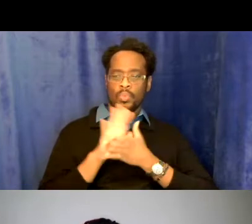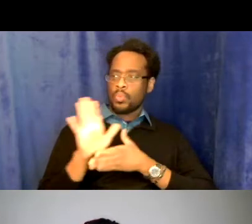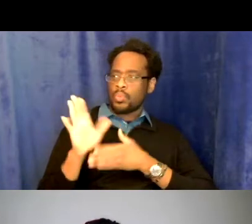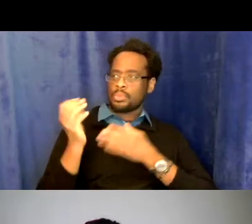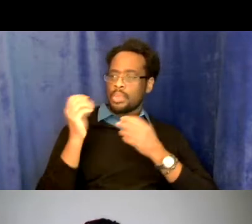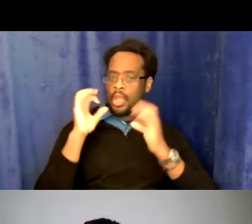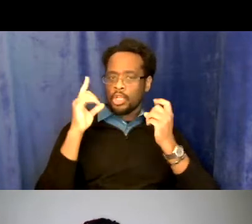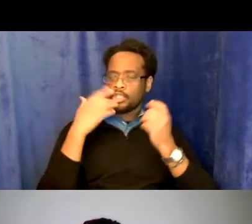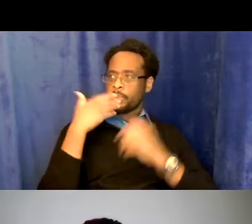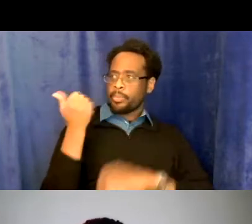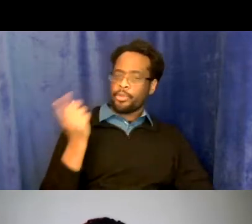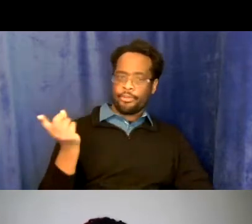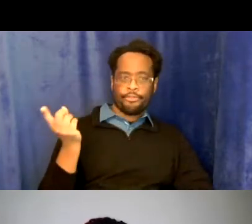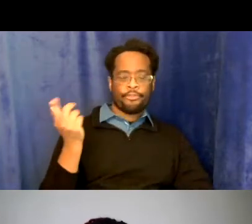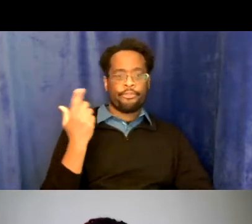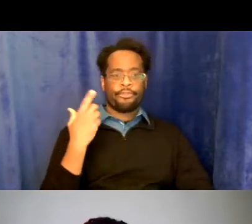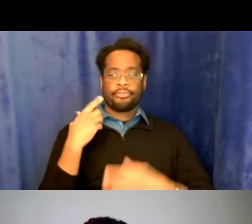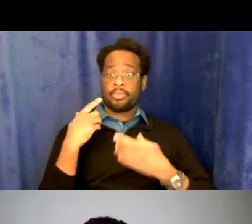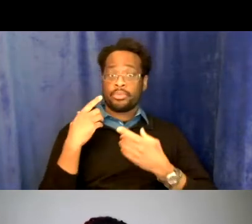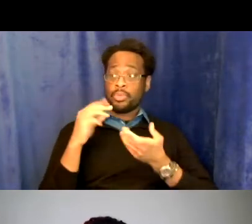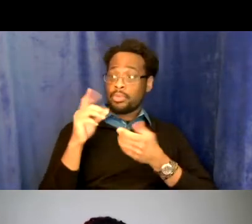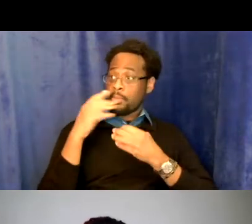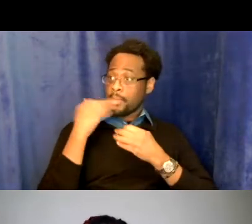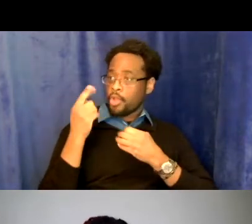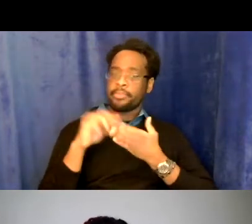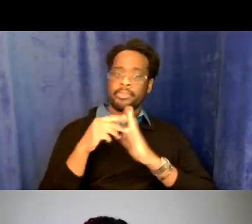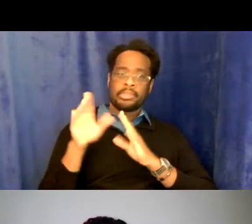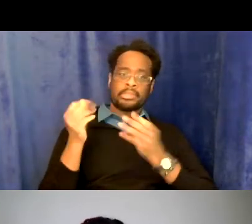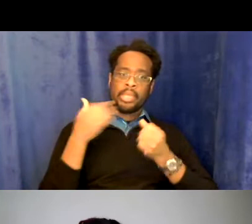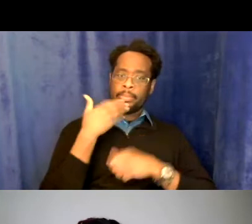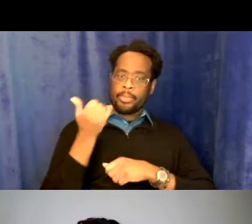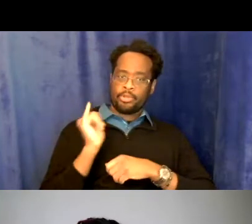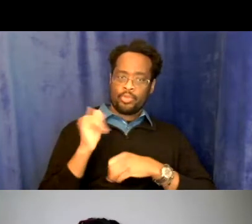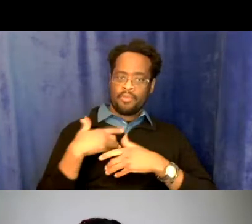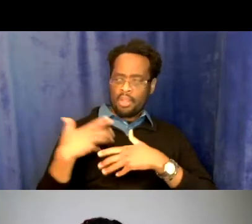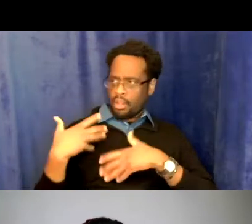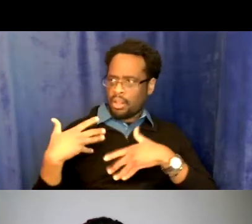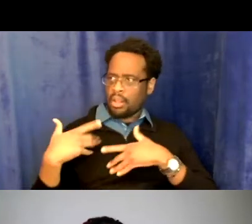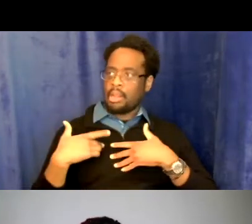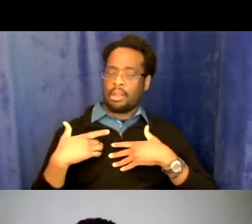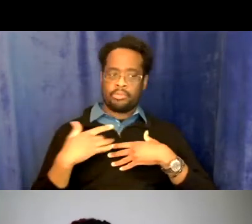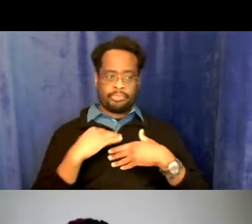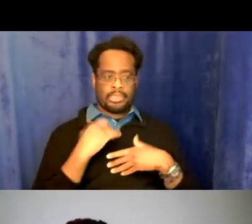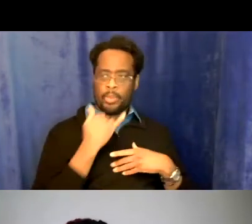and we heard reoccurring things that the white education was better because their education was